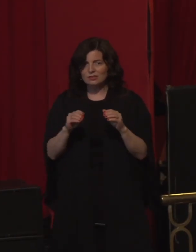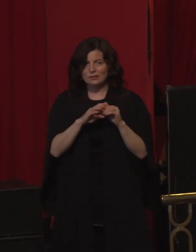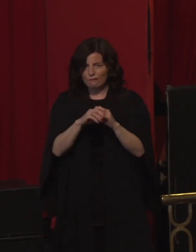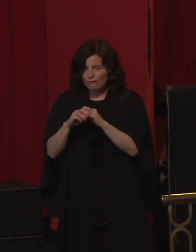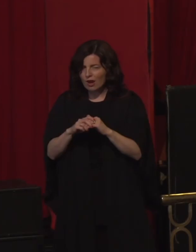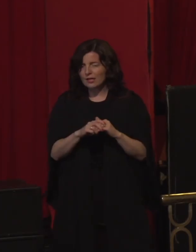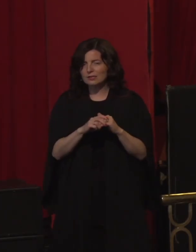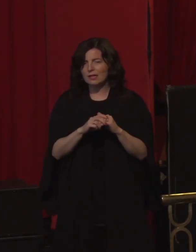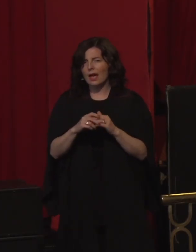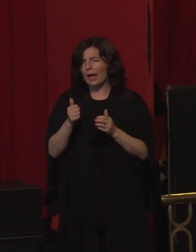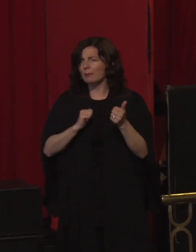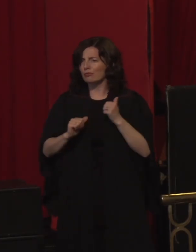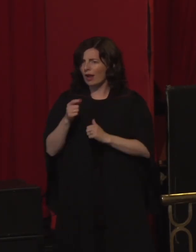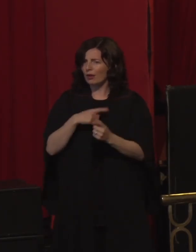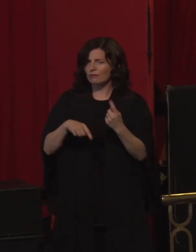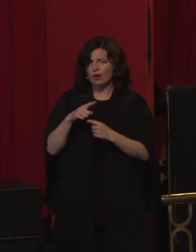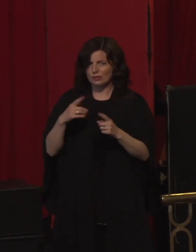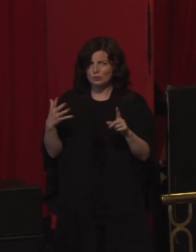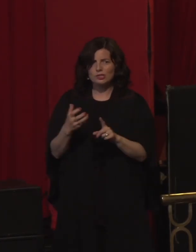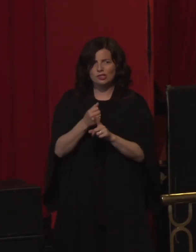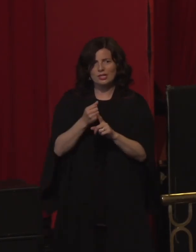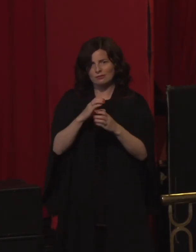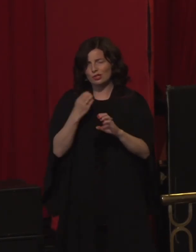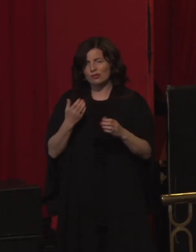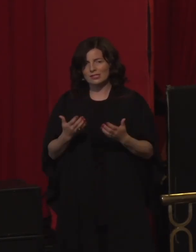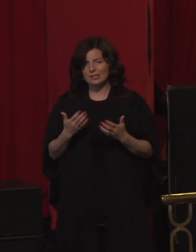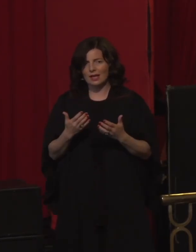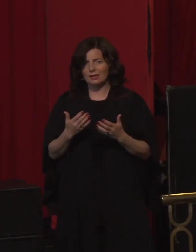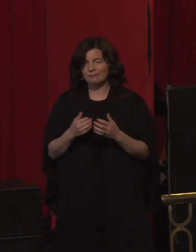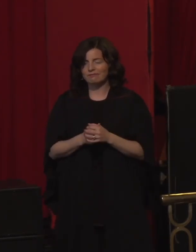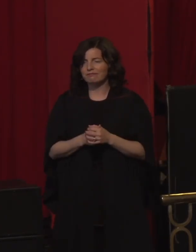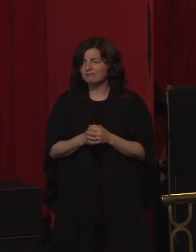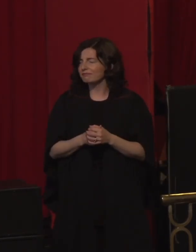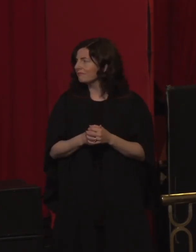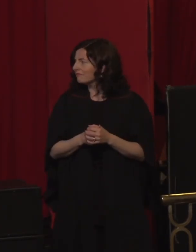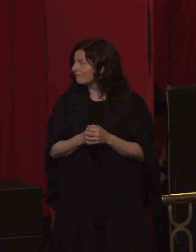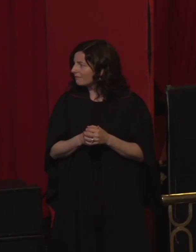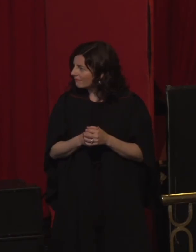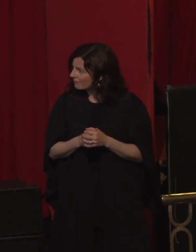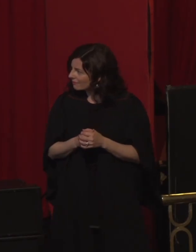proud of all of us for getting to where we are today and we continue to be Proud To Be Staffs.